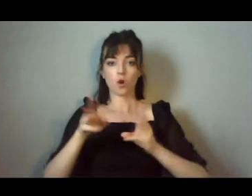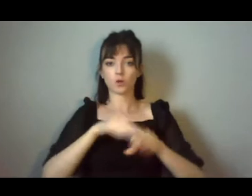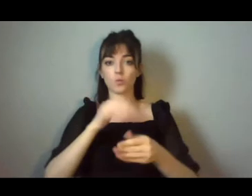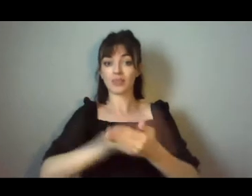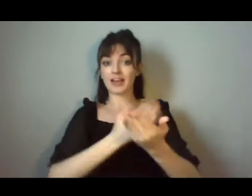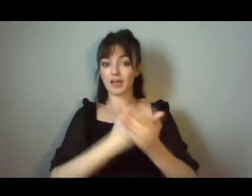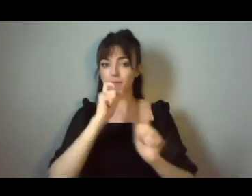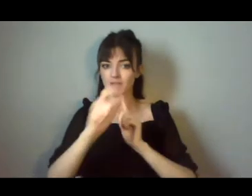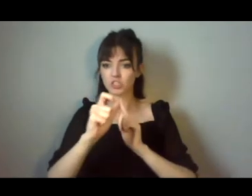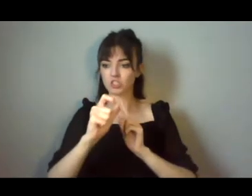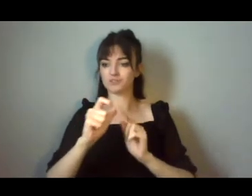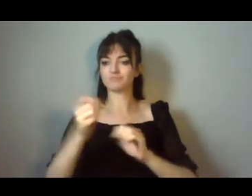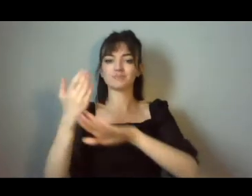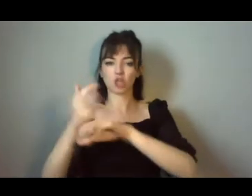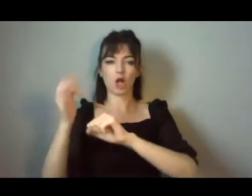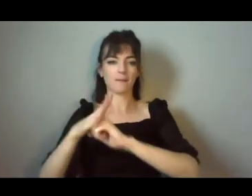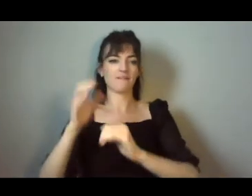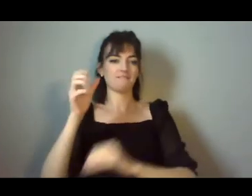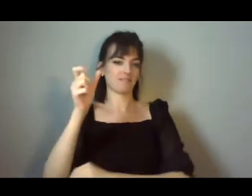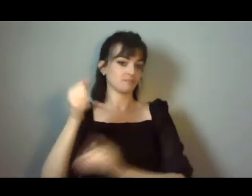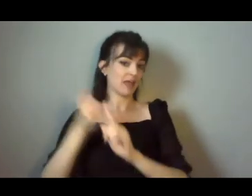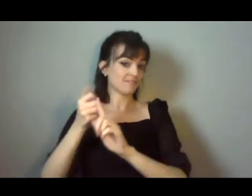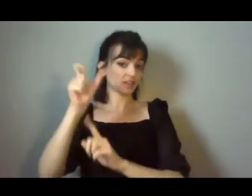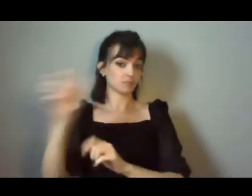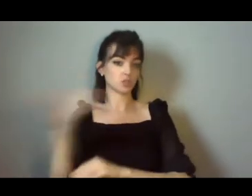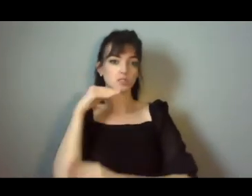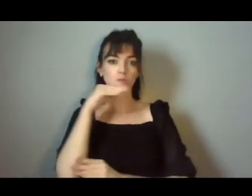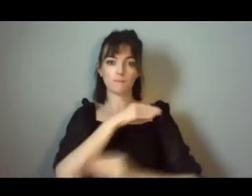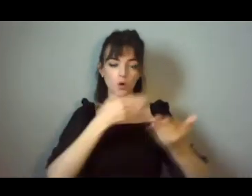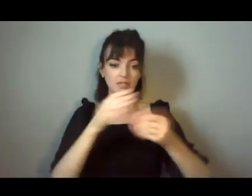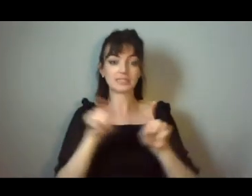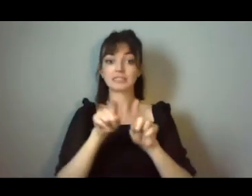assist in the communication process and likewise with clinicians and other medical professionals,